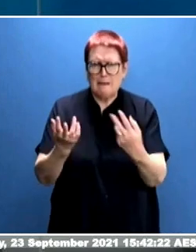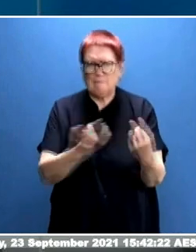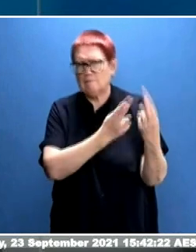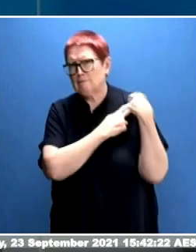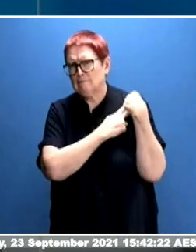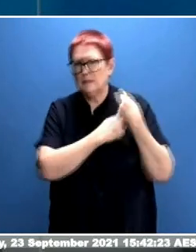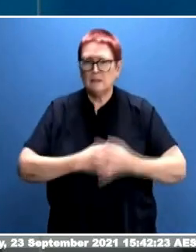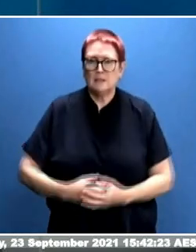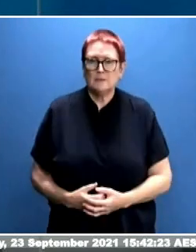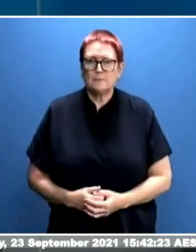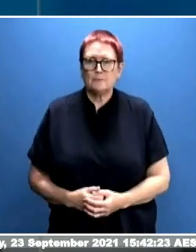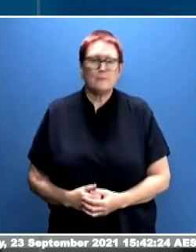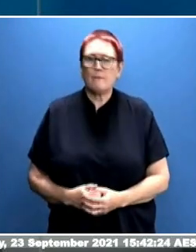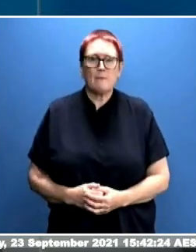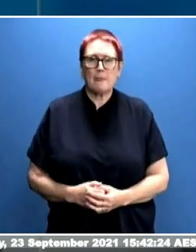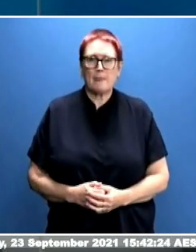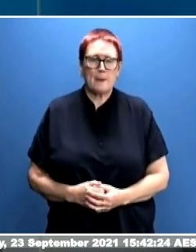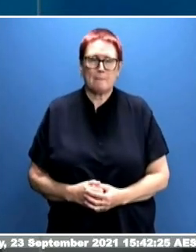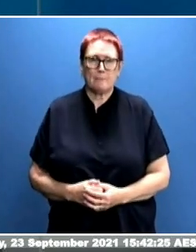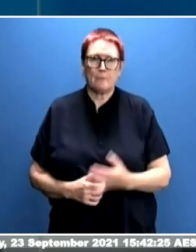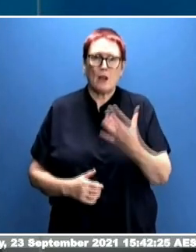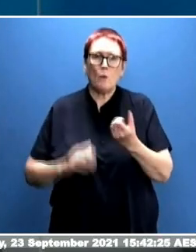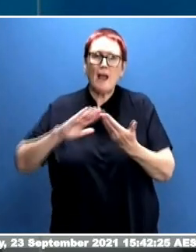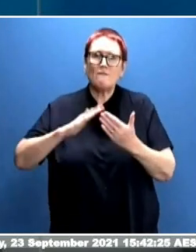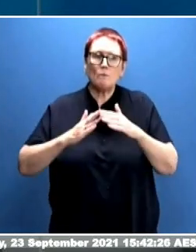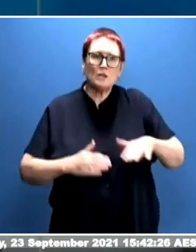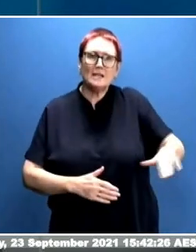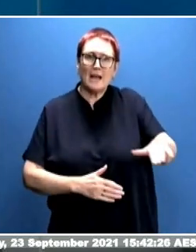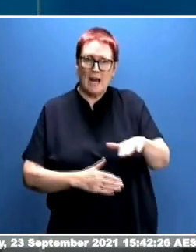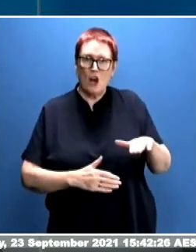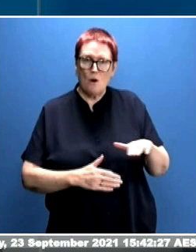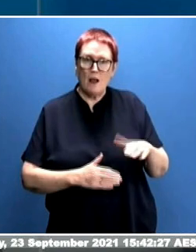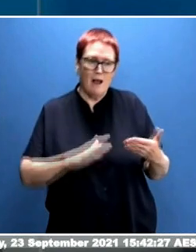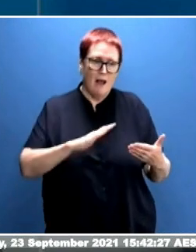Not quite. We have a community sector that has the Office of Disability, which is the